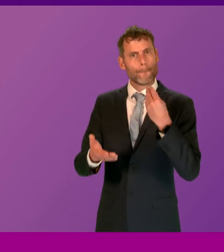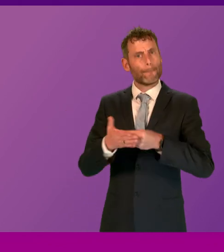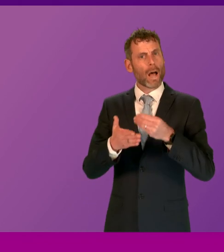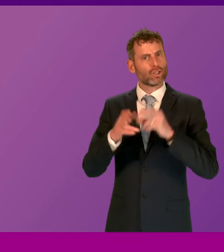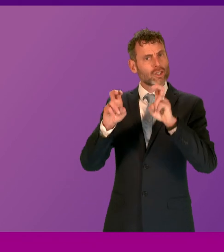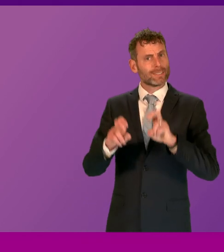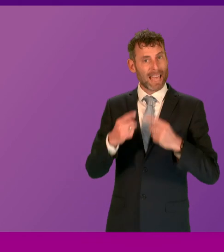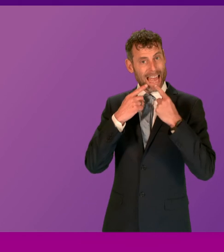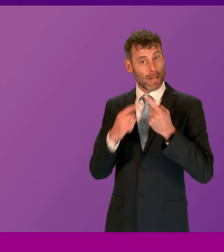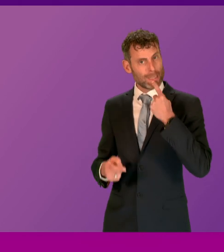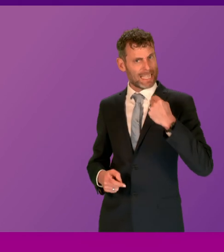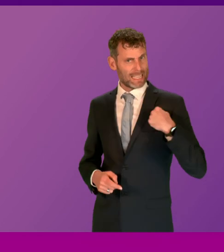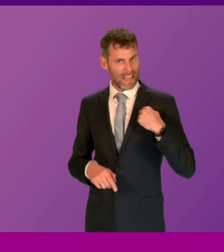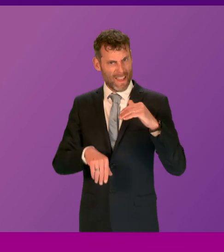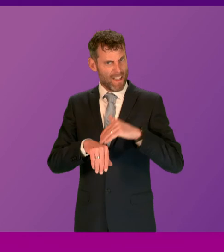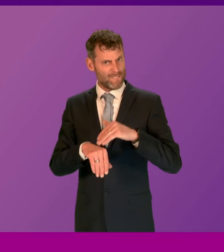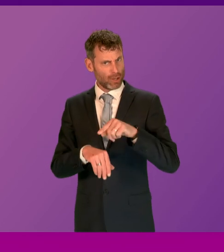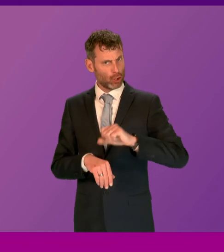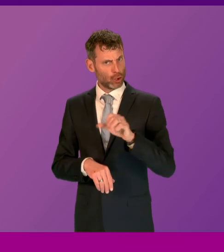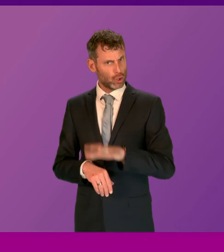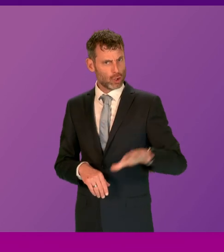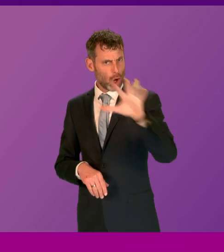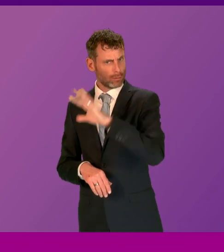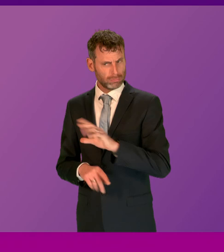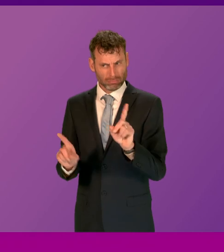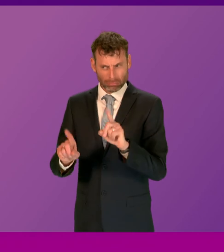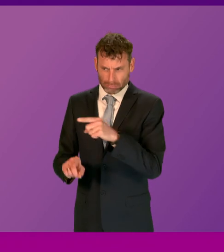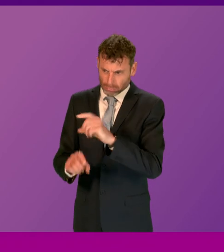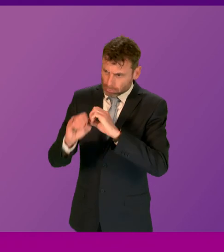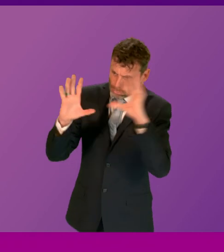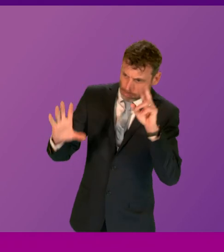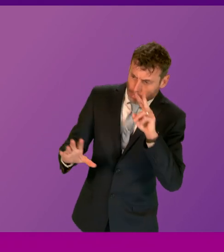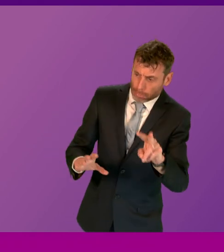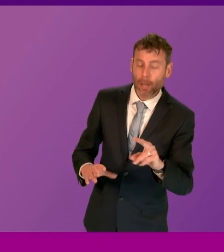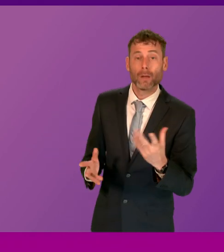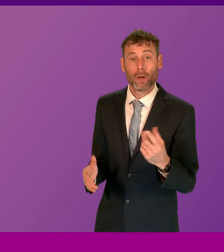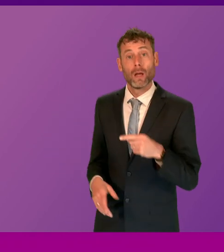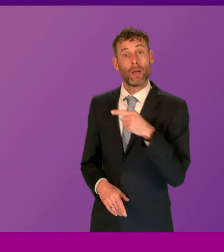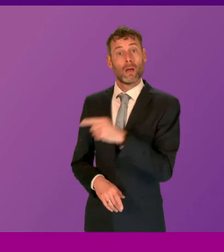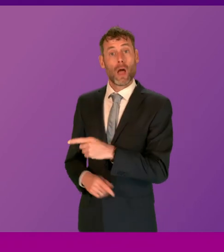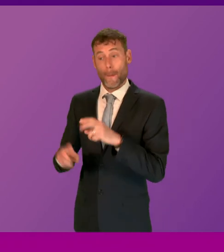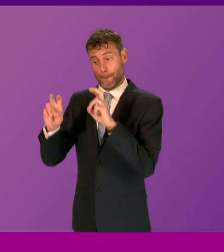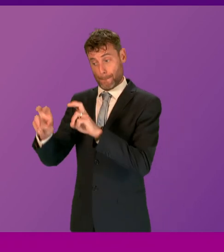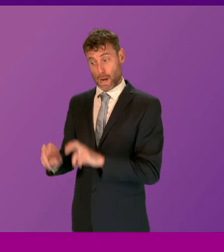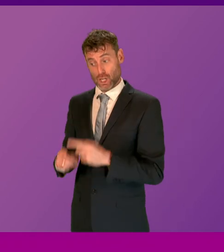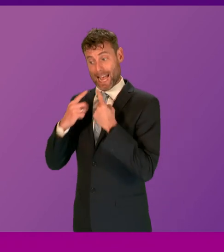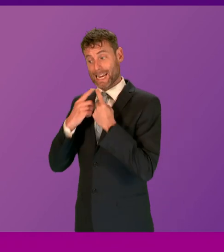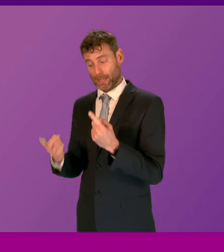The spring statement marks another failure by the UK Government to deliver funding for the people and public services of Scotland.